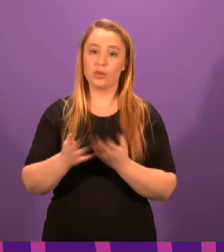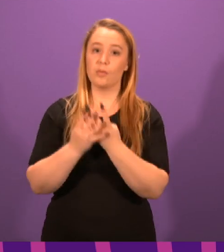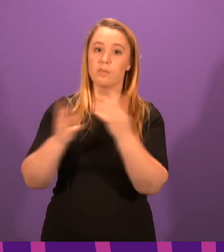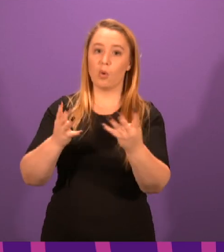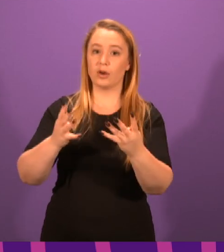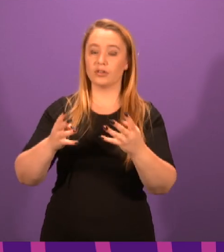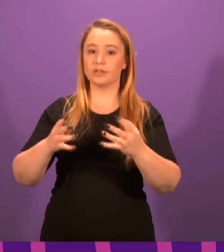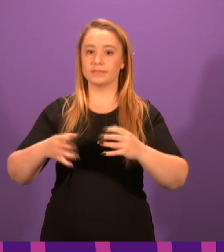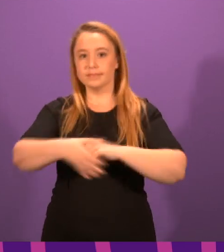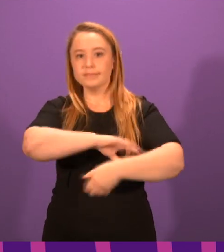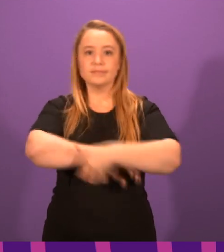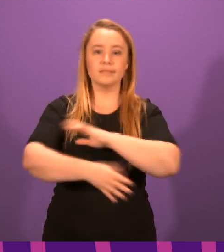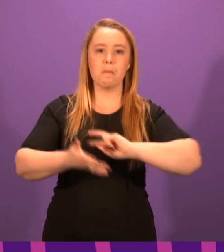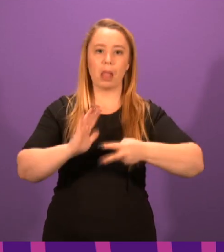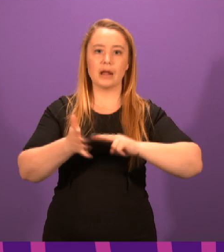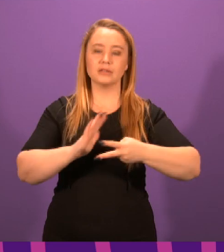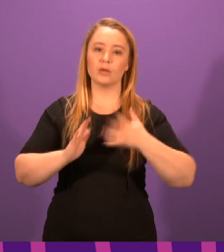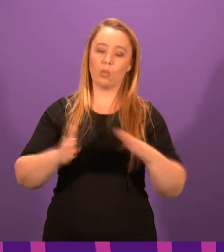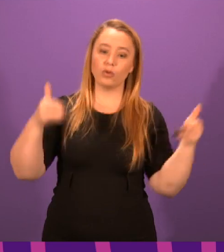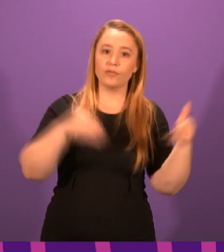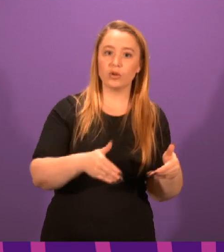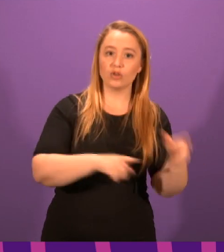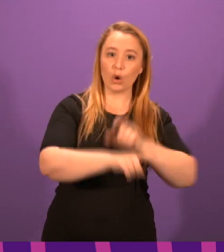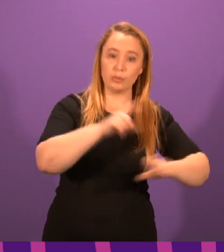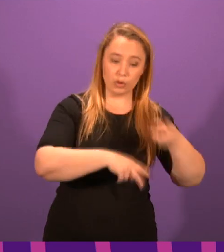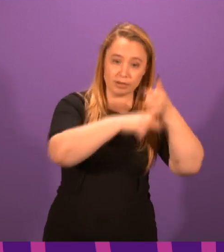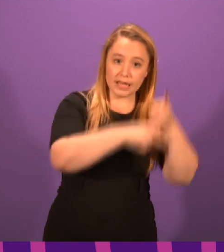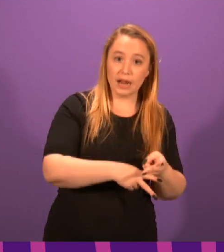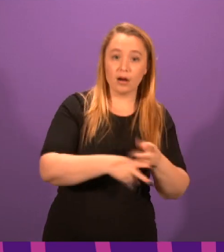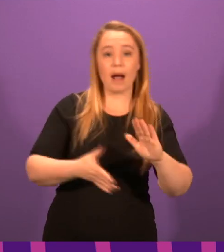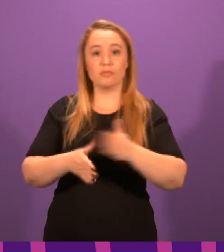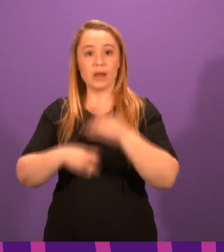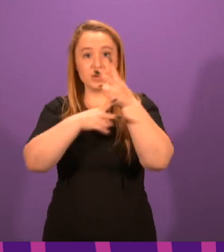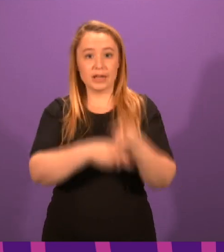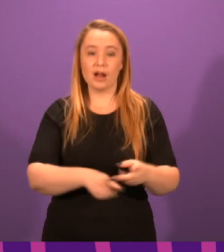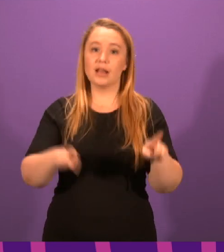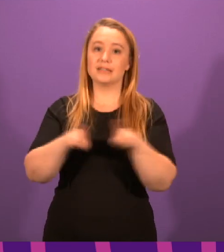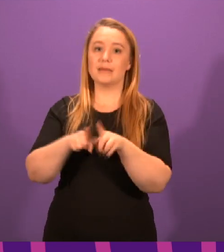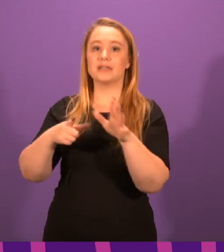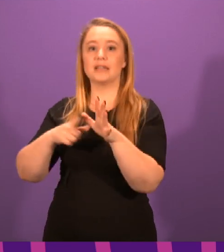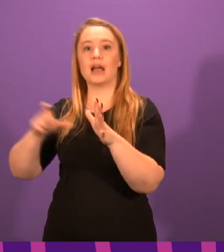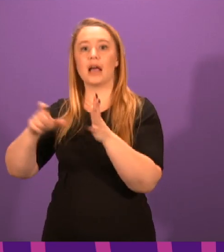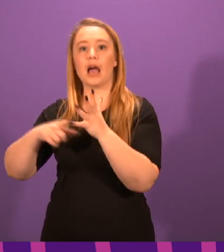we need to focus as much on primary and community care as we do on acute care. That includes